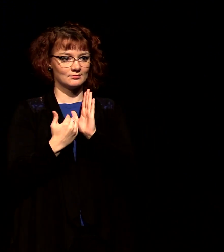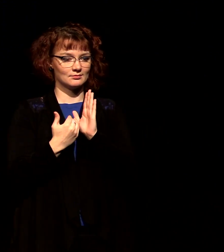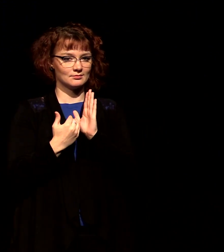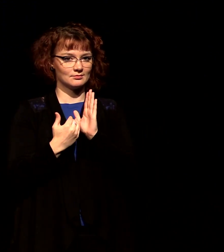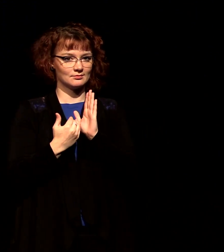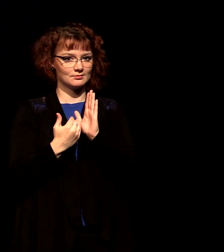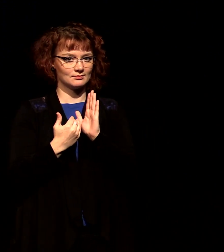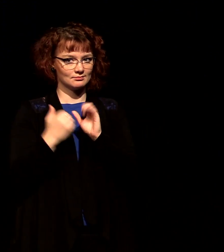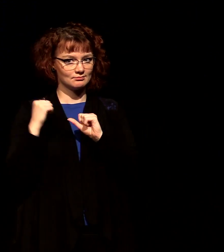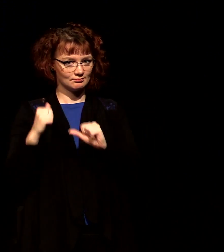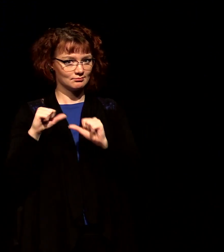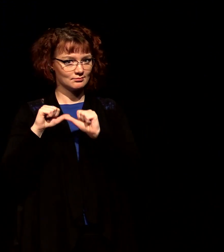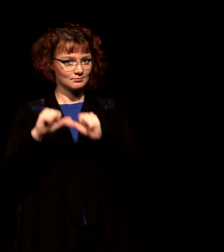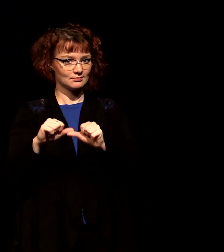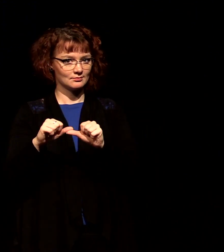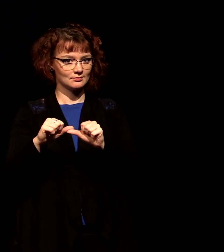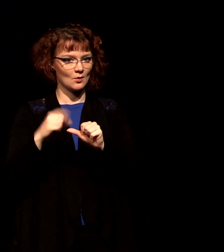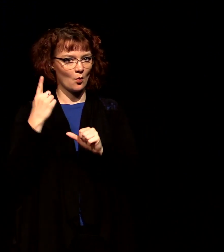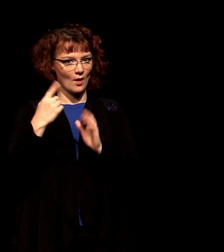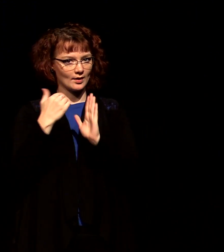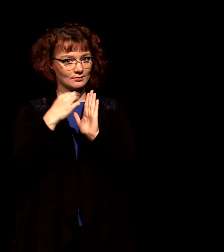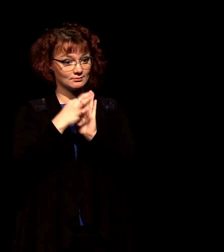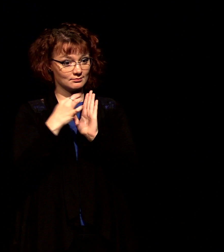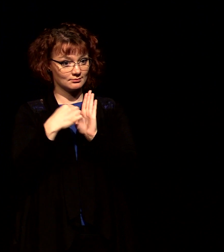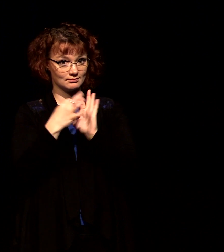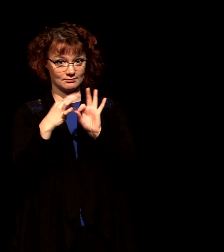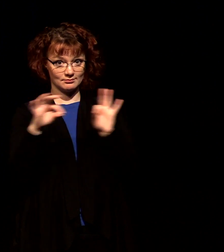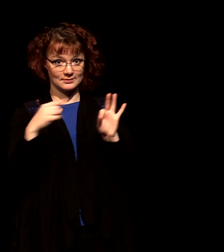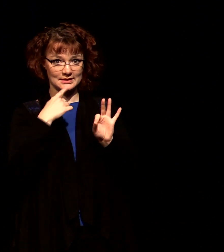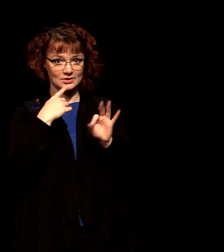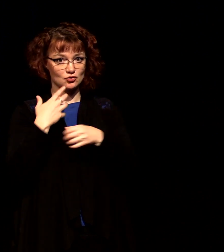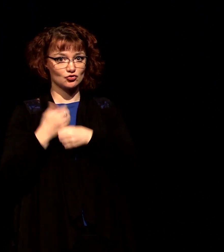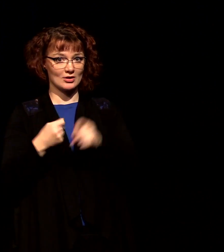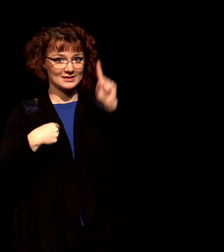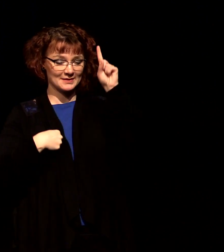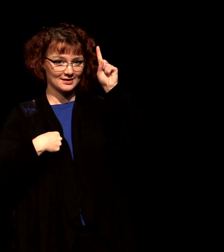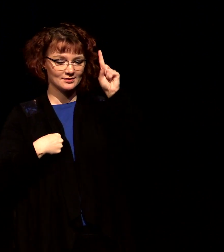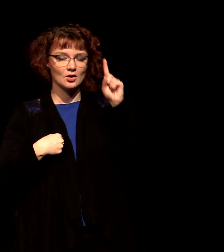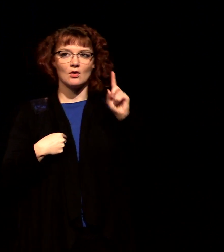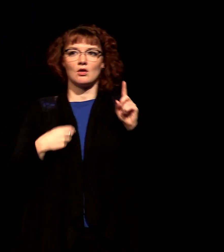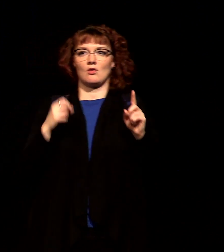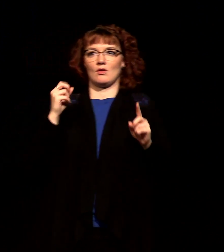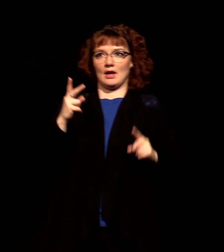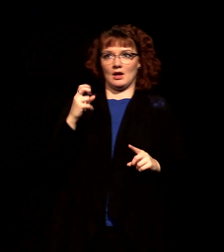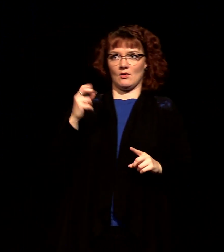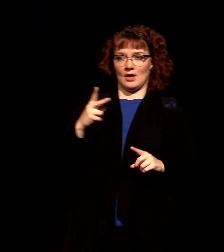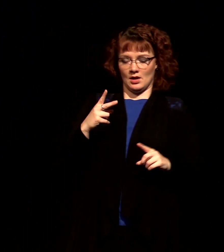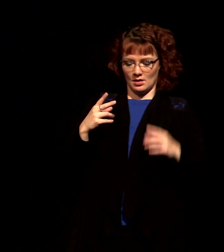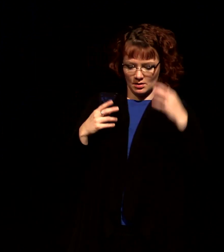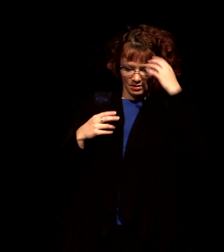says, Look to me, I'm going to help you. So I found myself young is faith three, four months and looking to God for